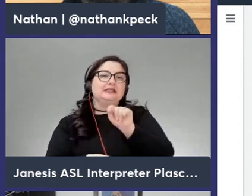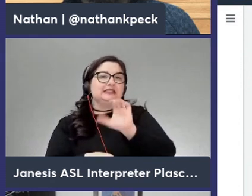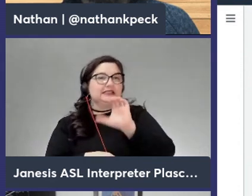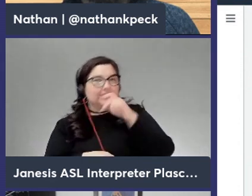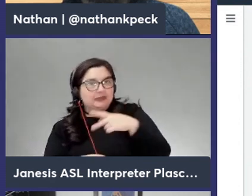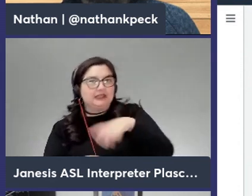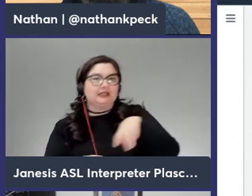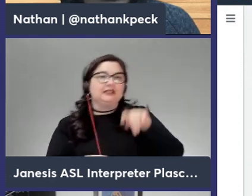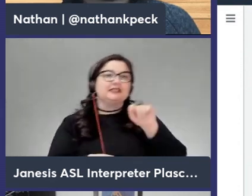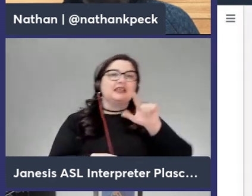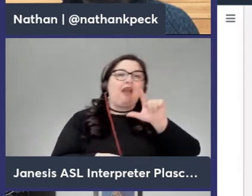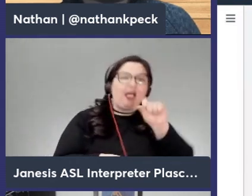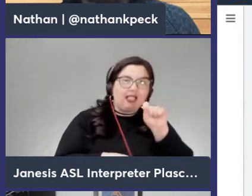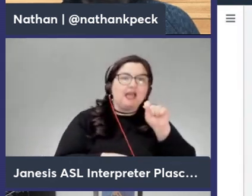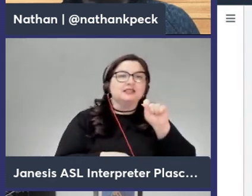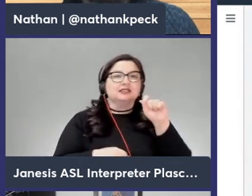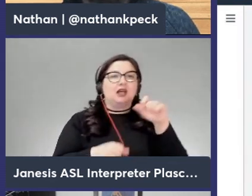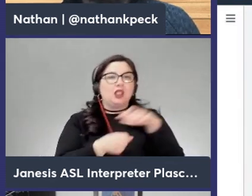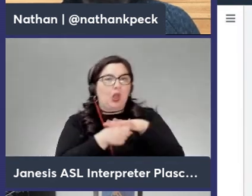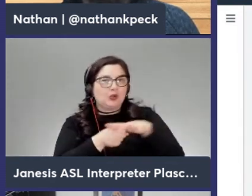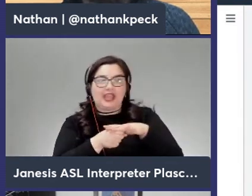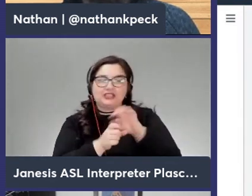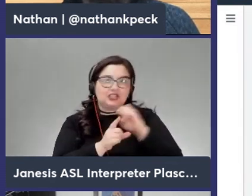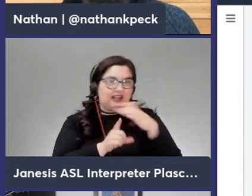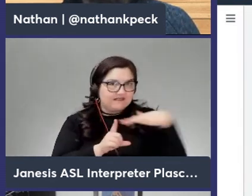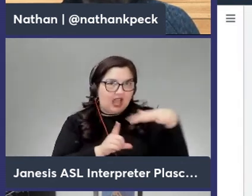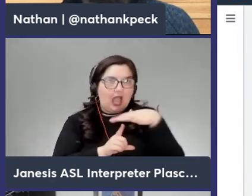to Origin environment as well. And it all rides over the AWS backbone,